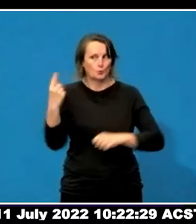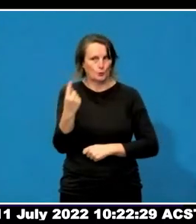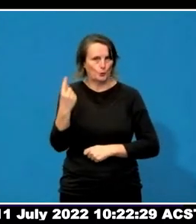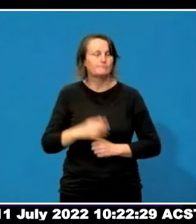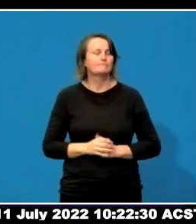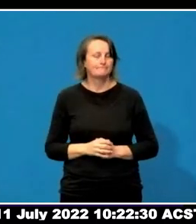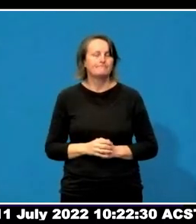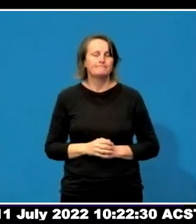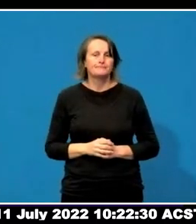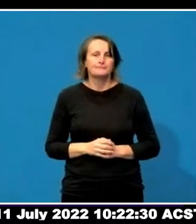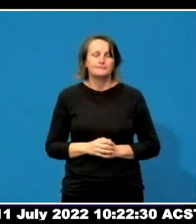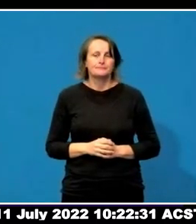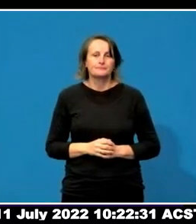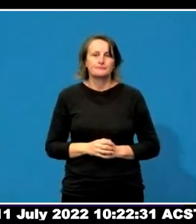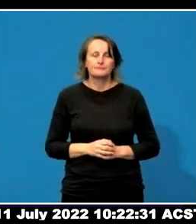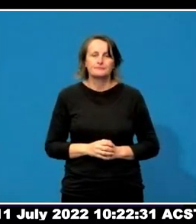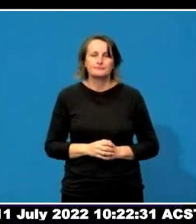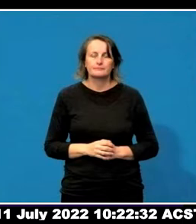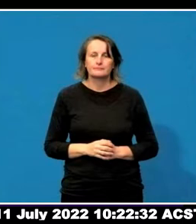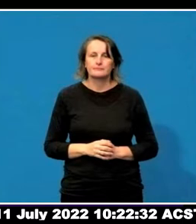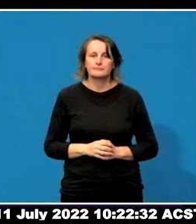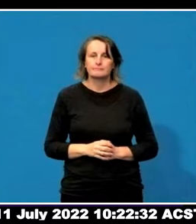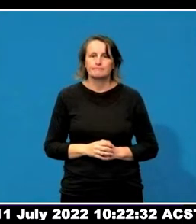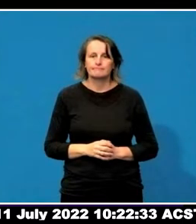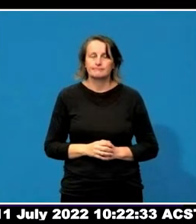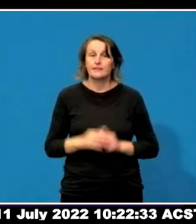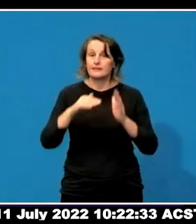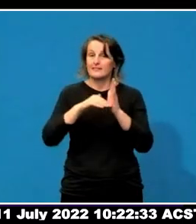I wish to take this opportunity of acknowledging the contributions of Lincoln